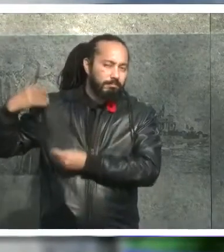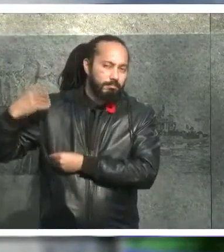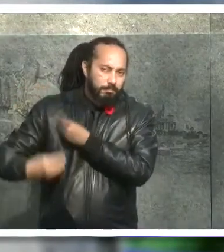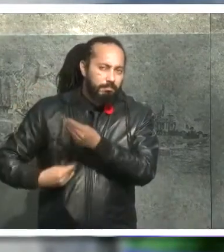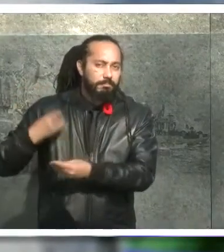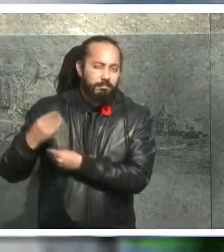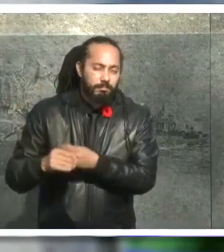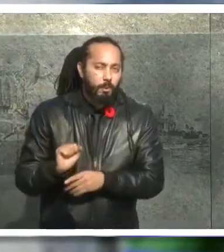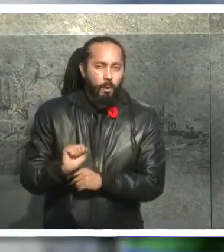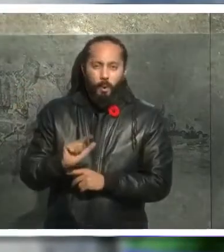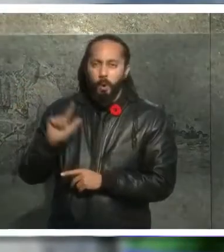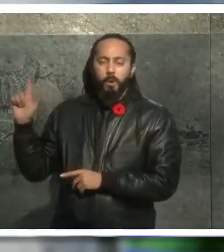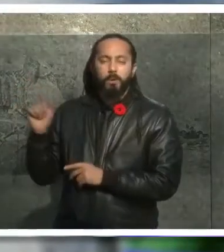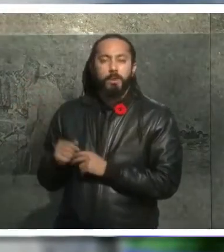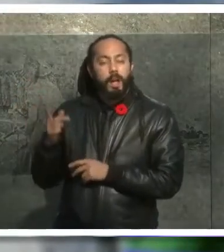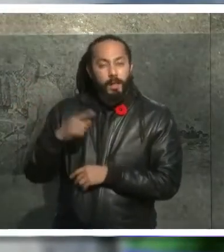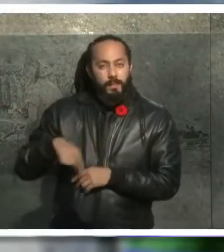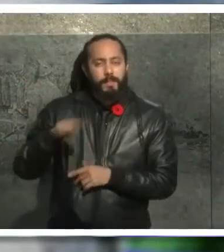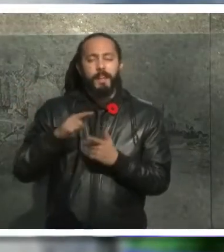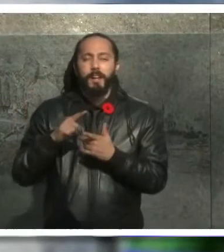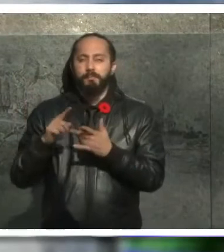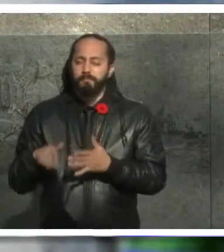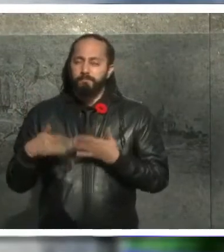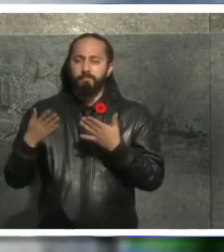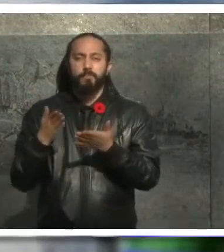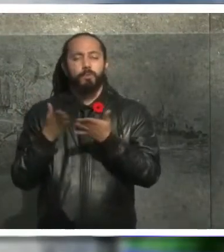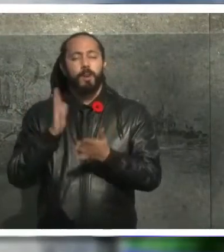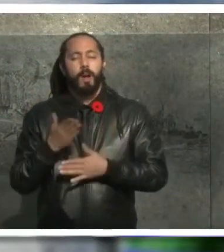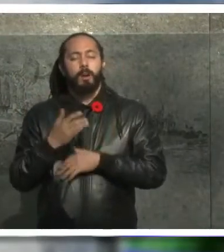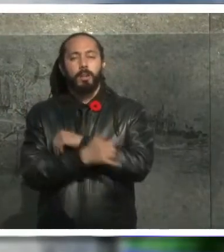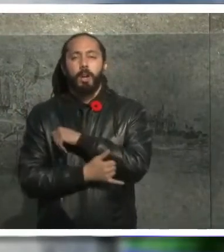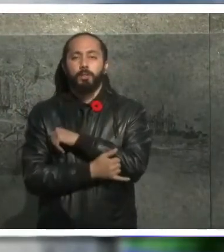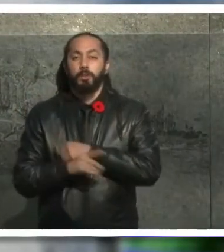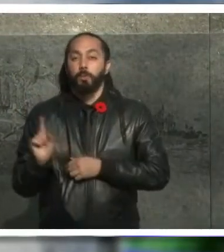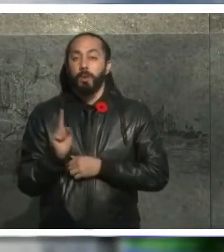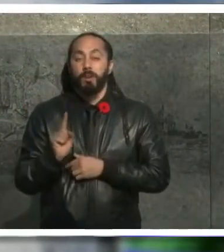of every generation who have answered the call to serve our country